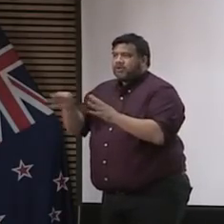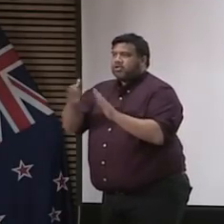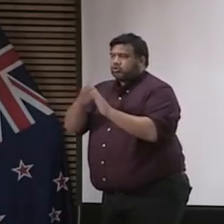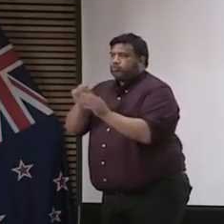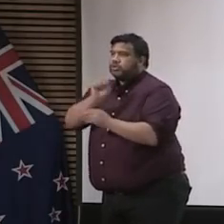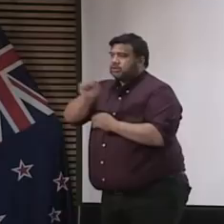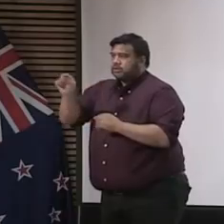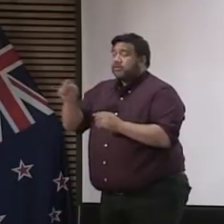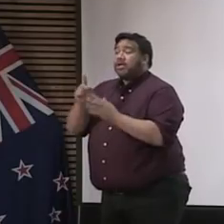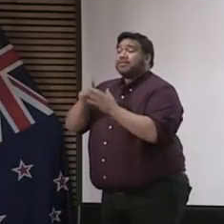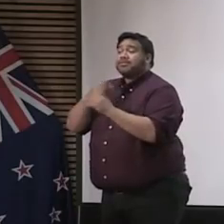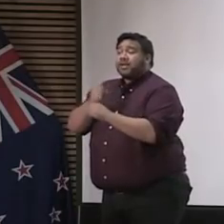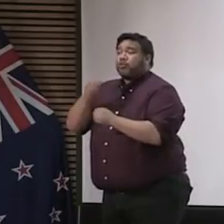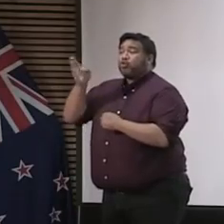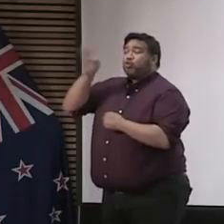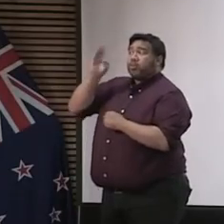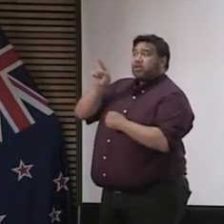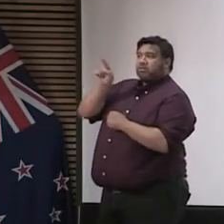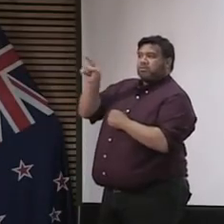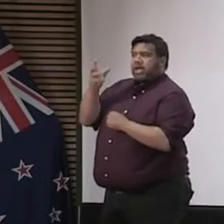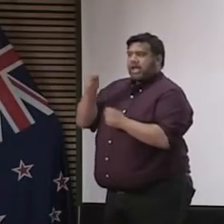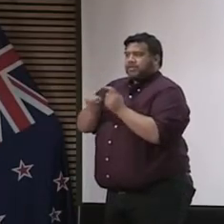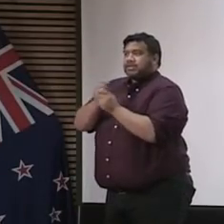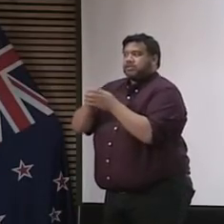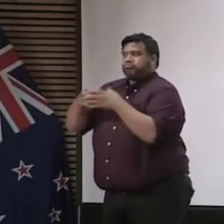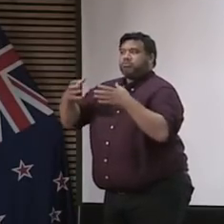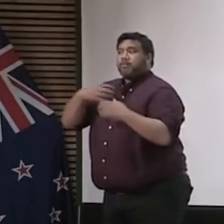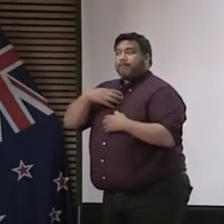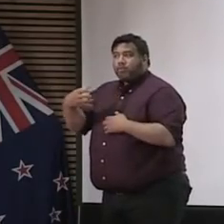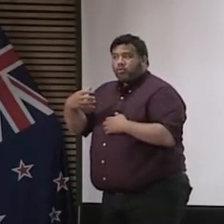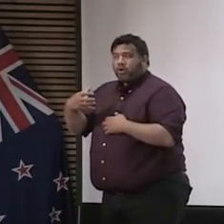In Northland, there is increasing testing in conjunction with Maori health providers